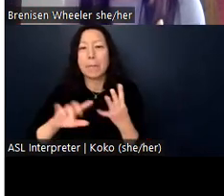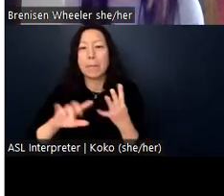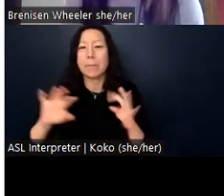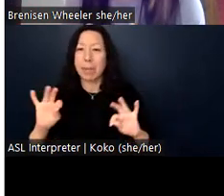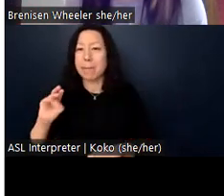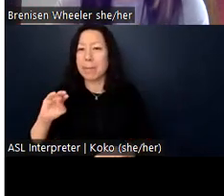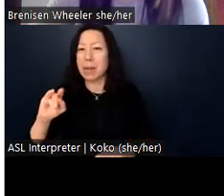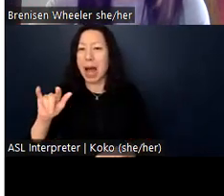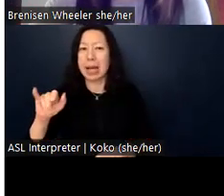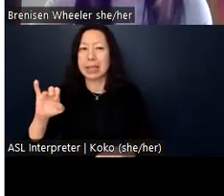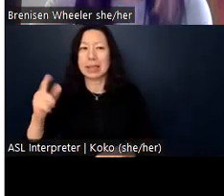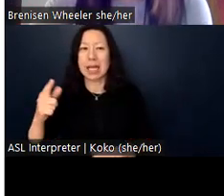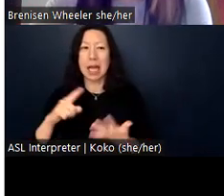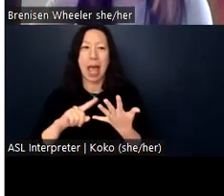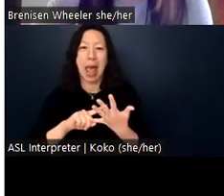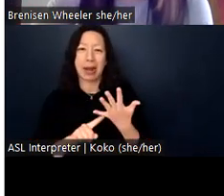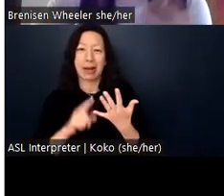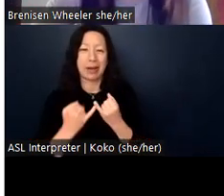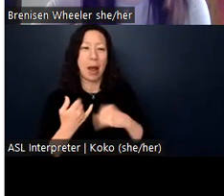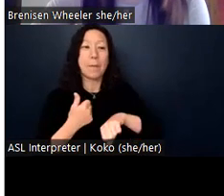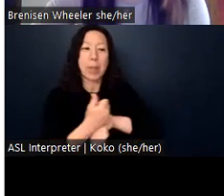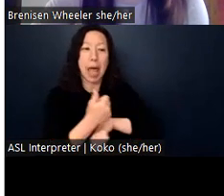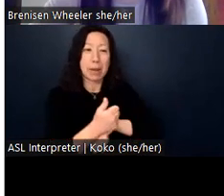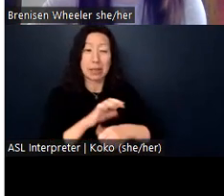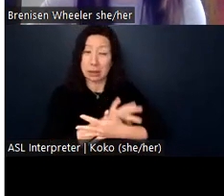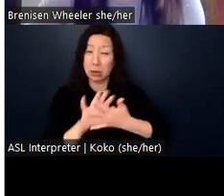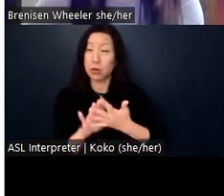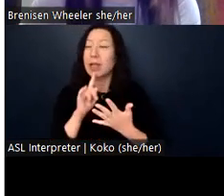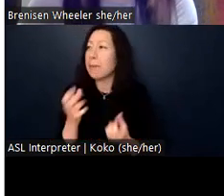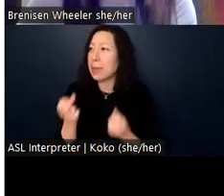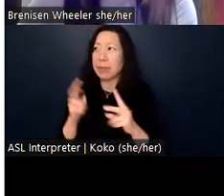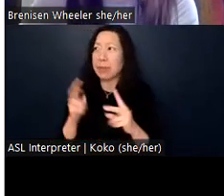abuse and since the seventies. our understanding of dynamics of abuse has evolved, which we'll